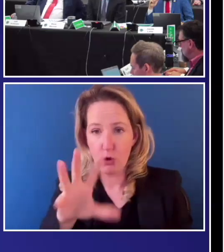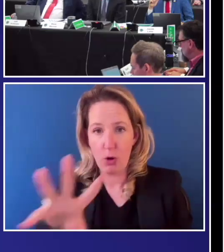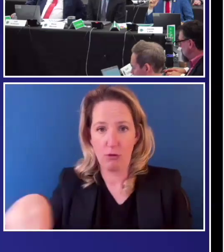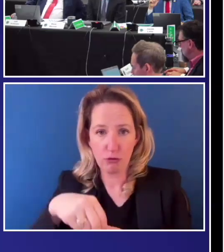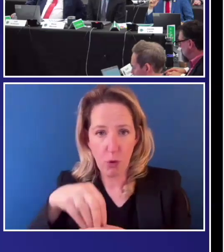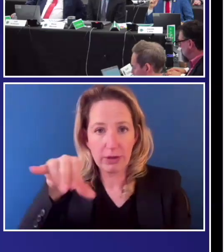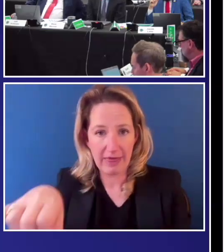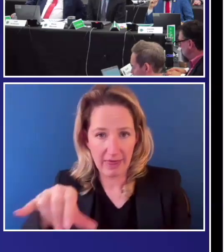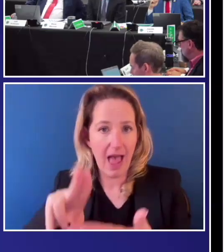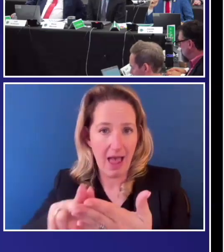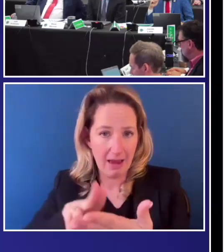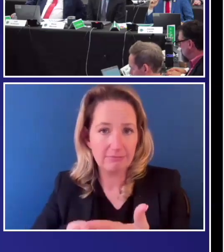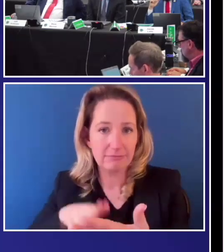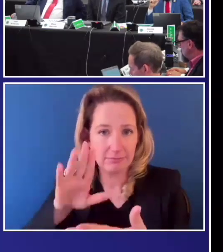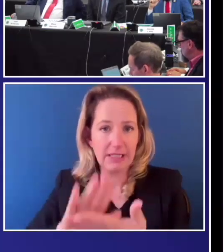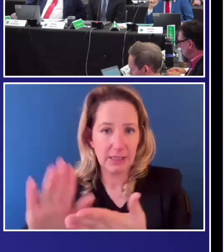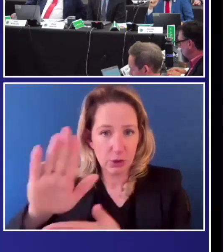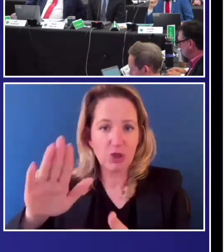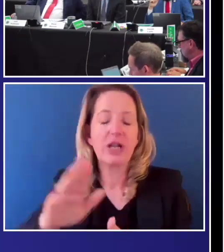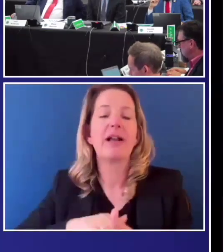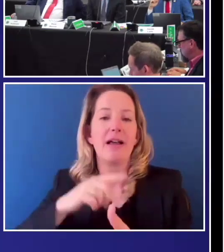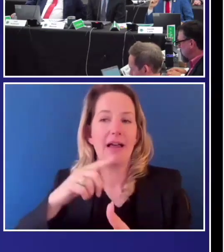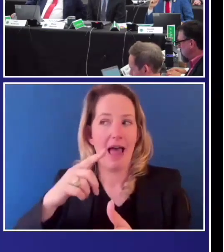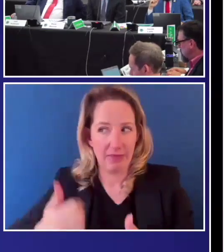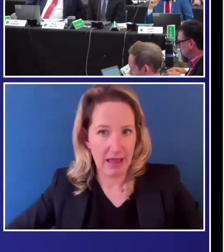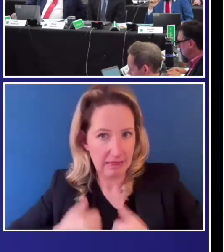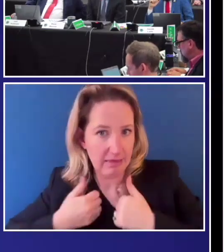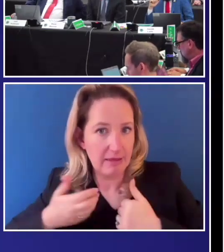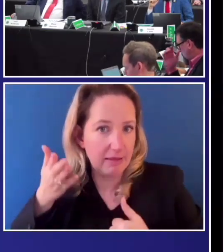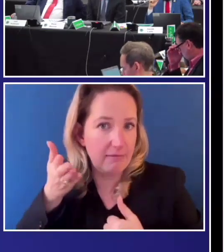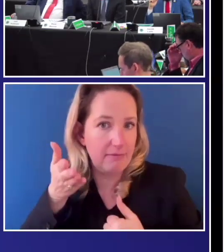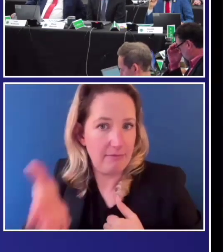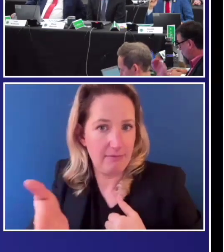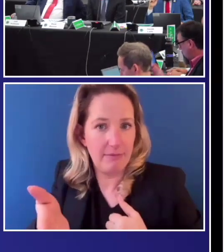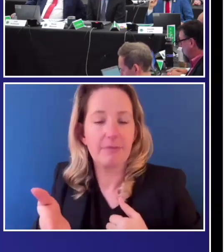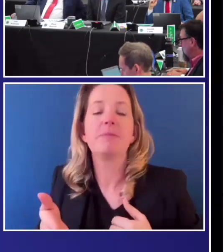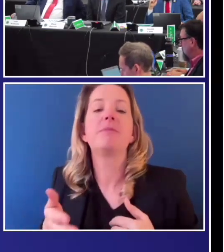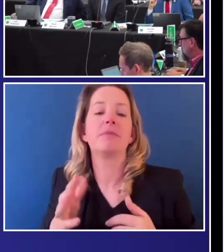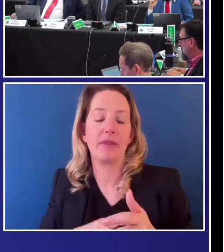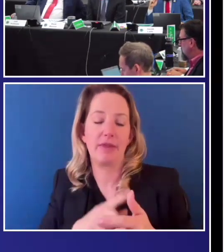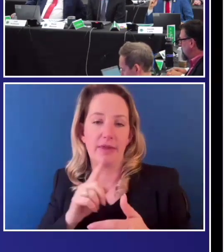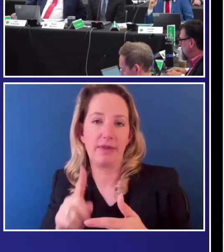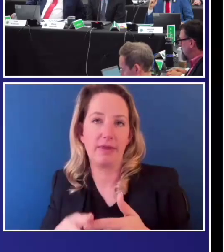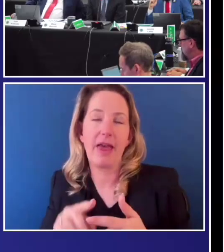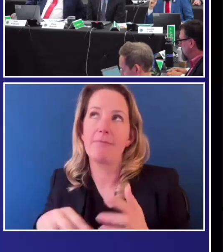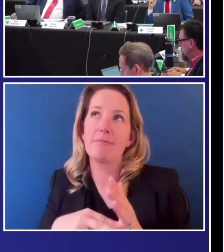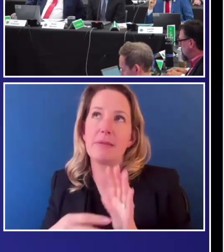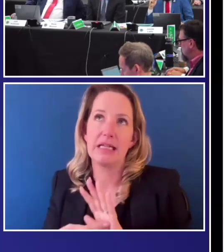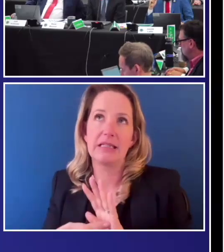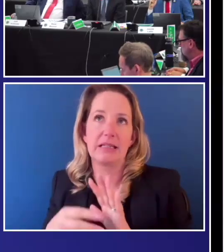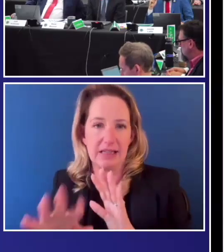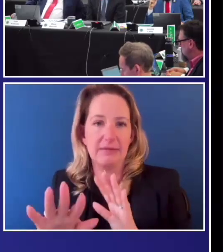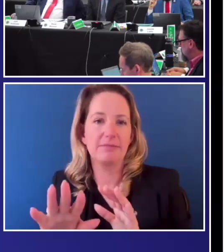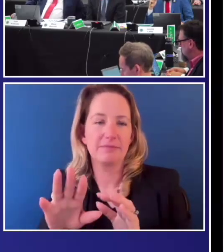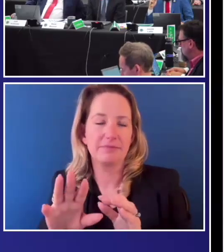territory where the institution is located and that -- this means the, the territory where the institution is